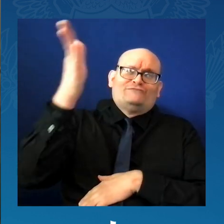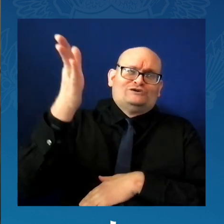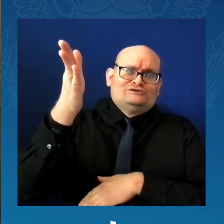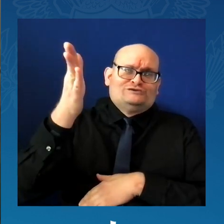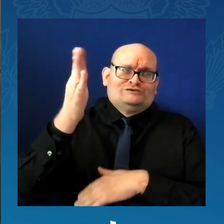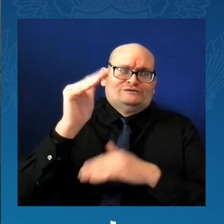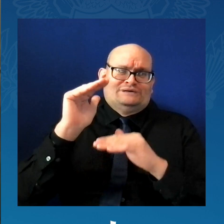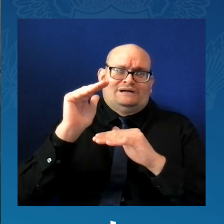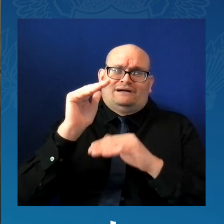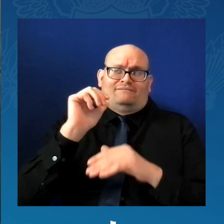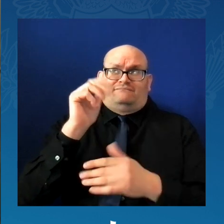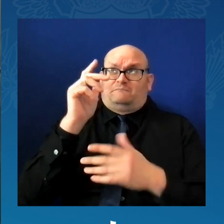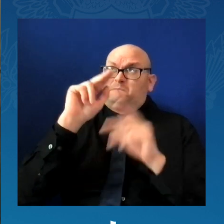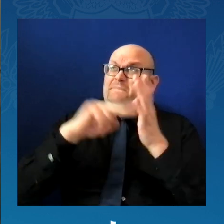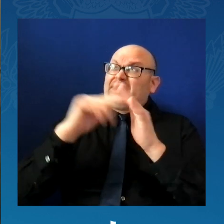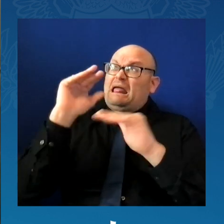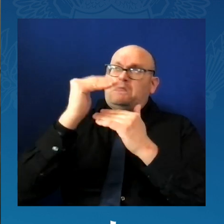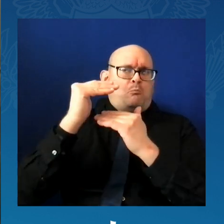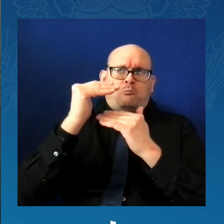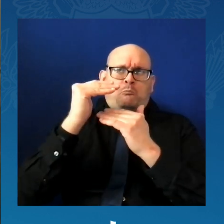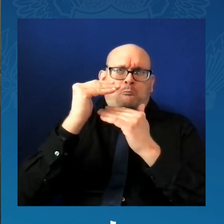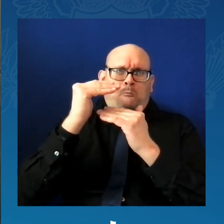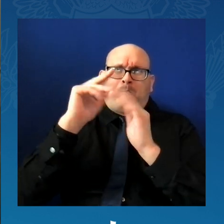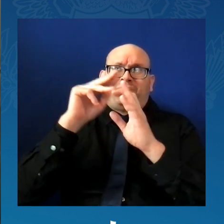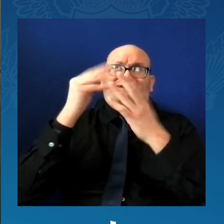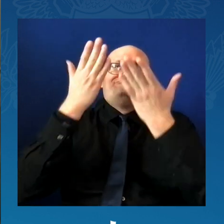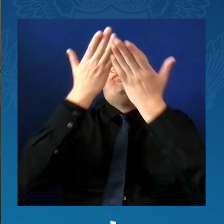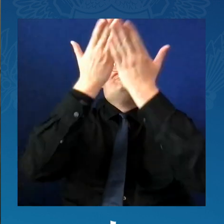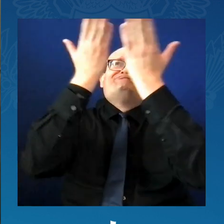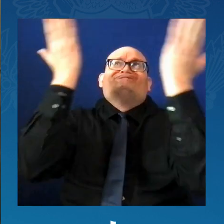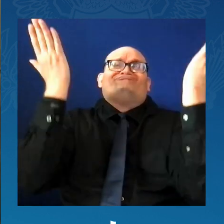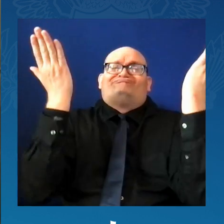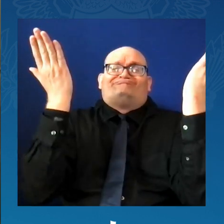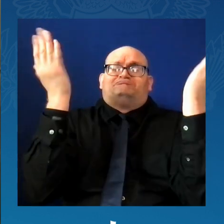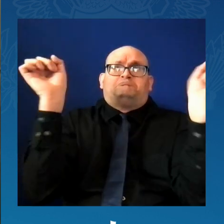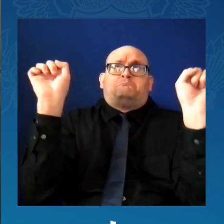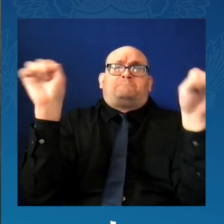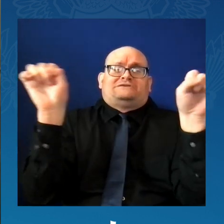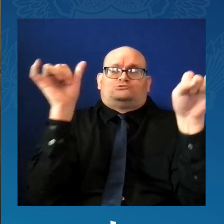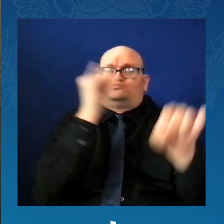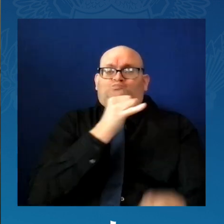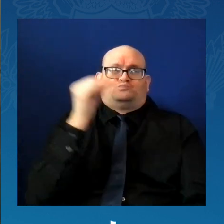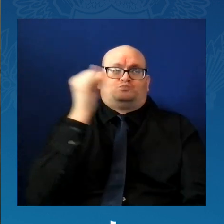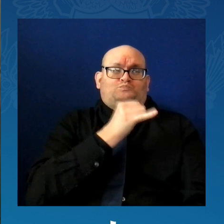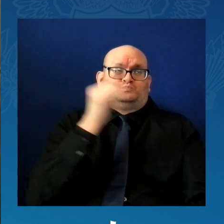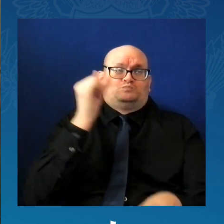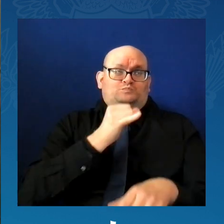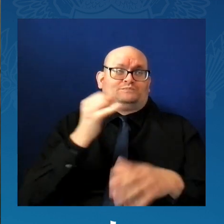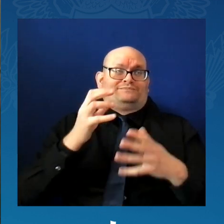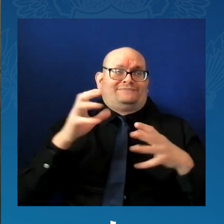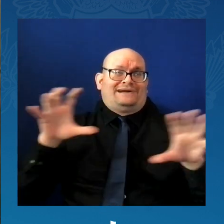So they're going to be not only the commercial activities which have been listed here